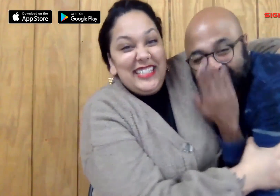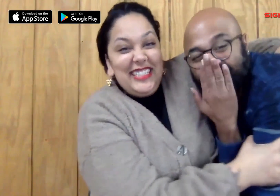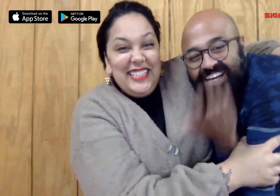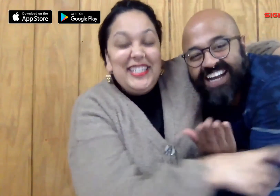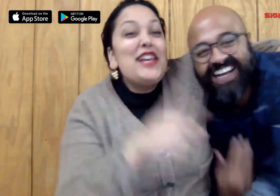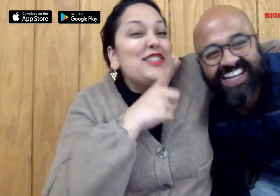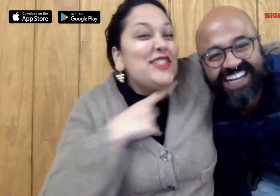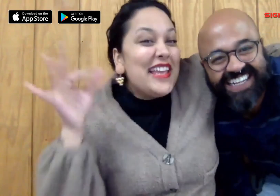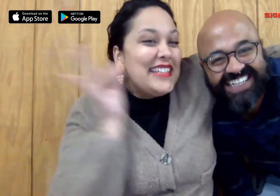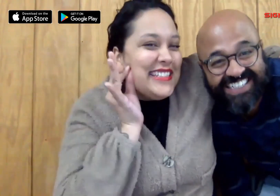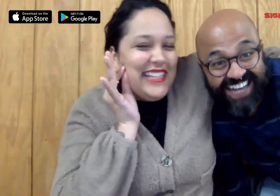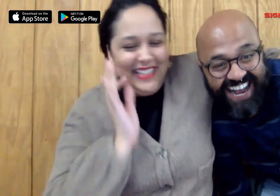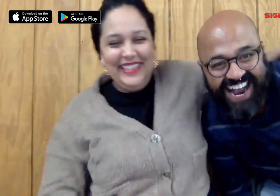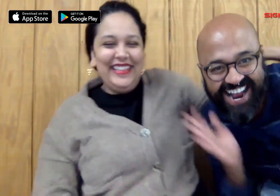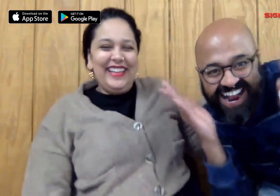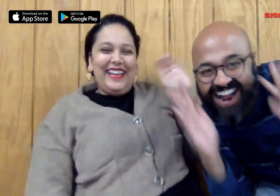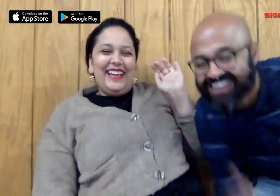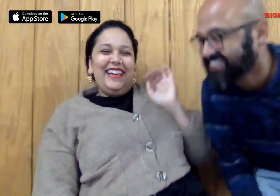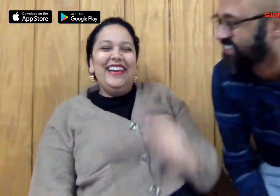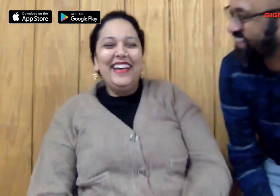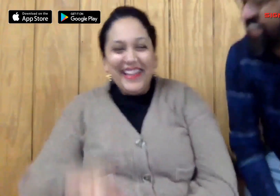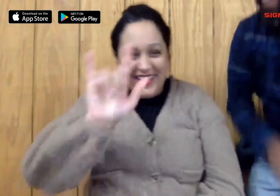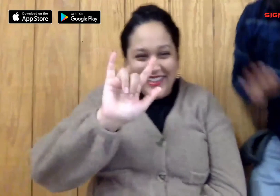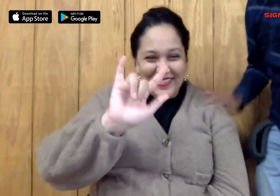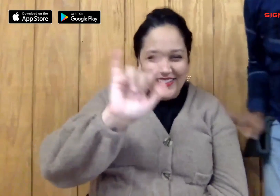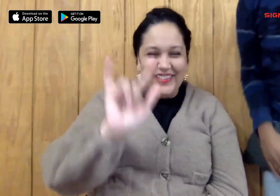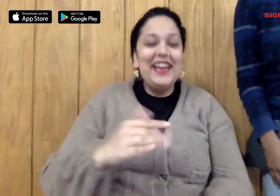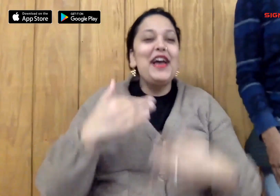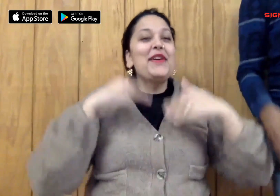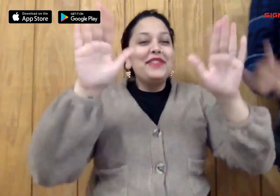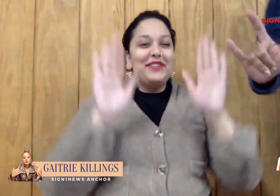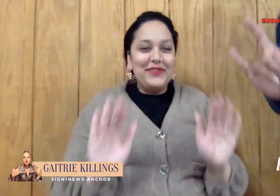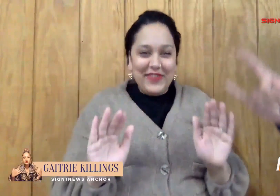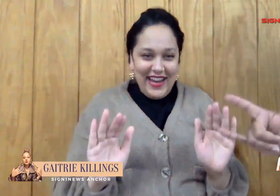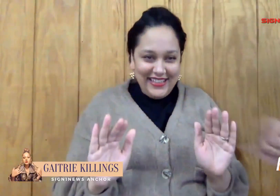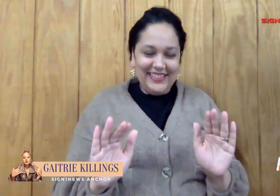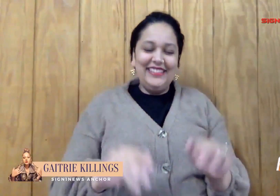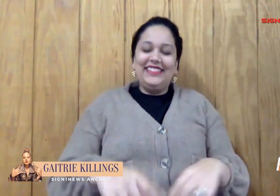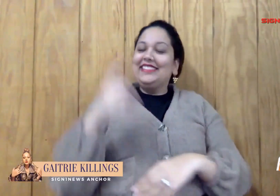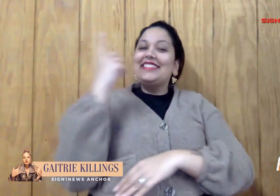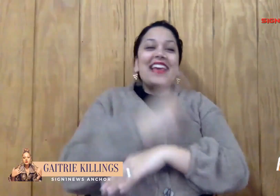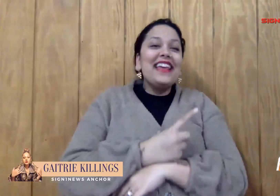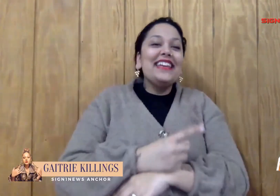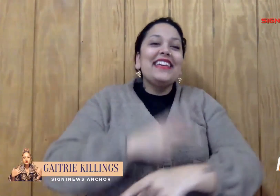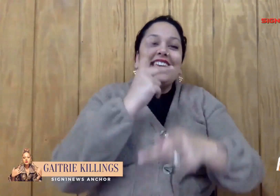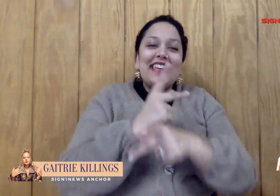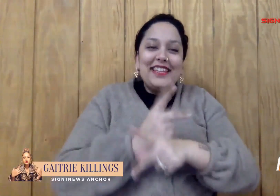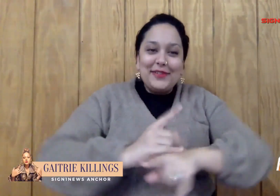Sign One news. Anchor jdparay. Love you. Have a great day. Take care of yourself.